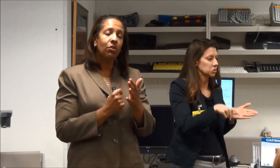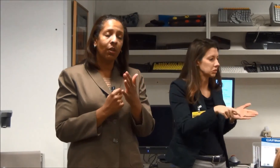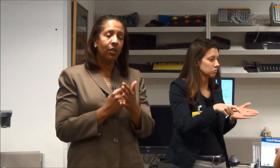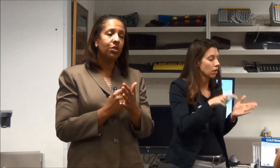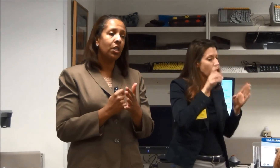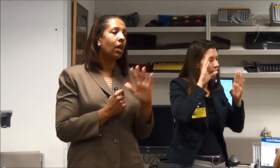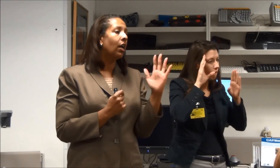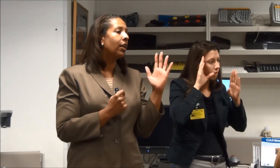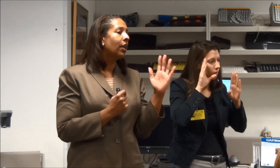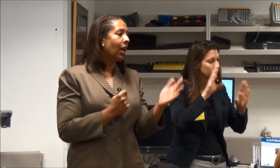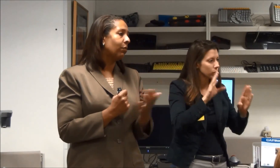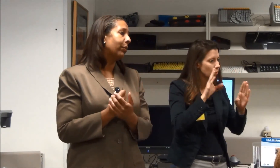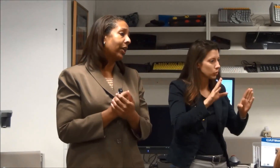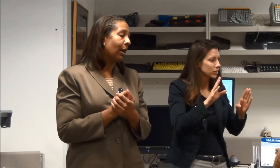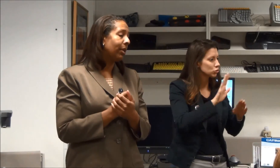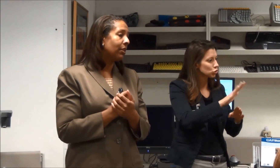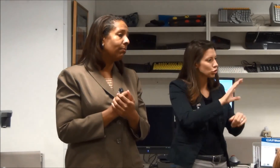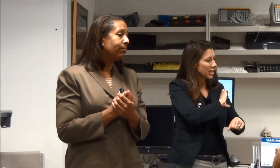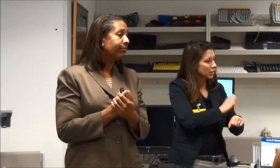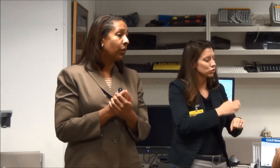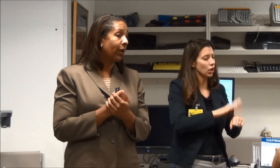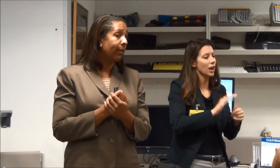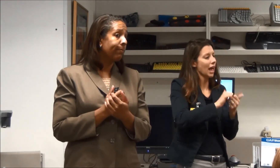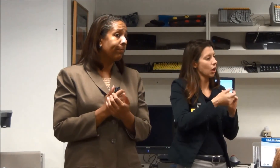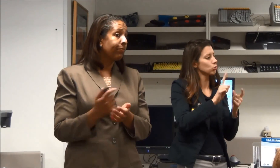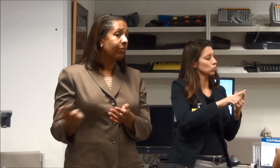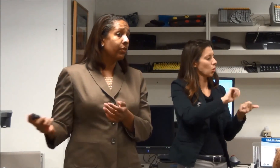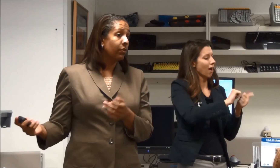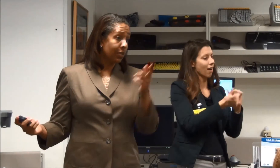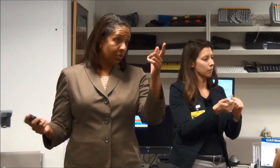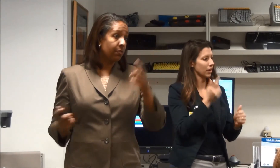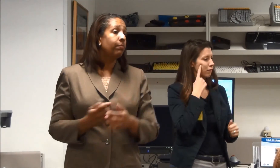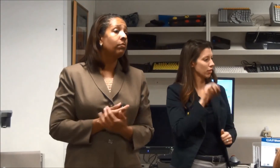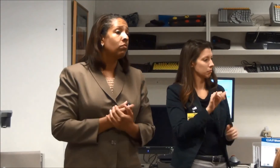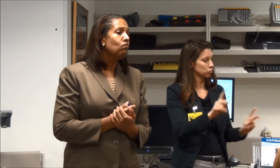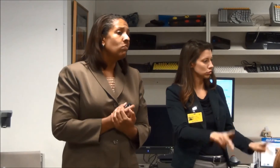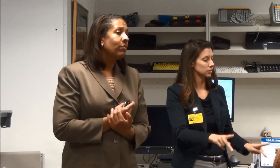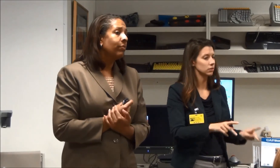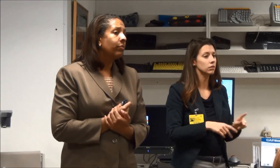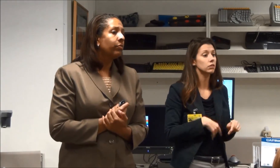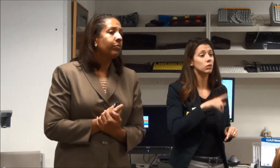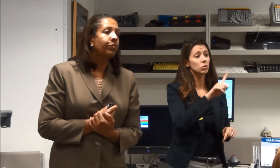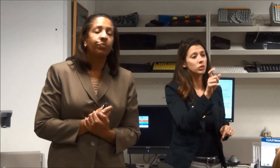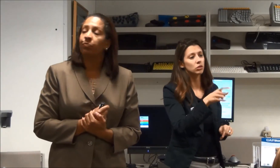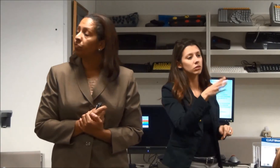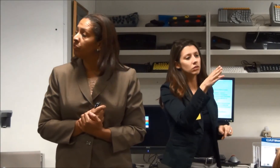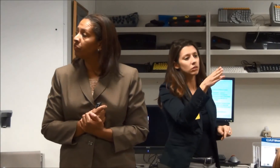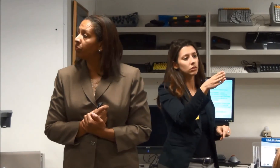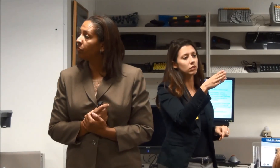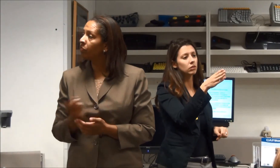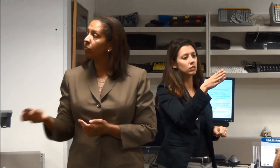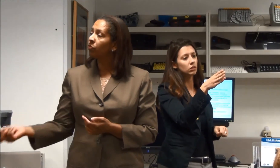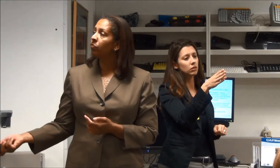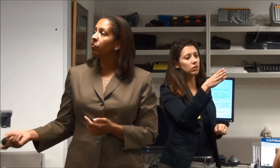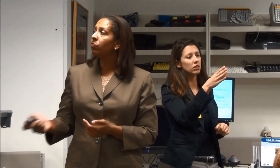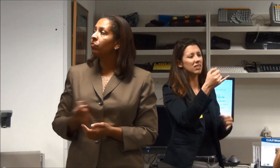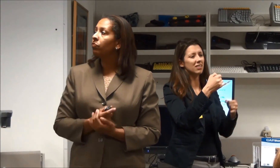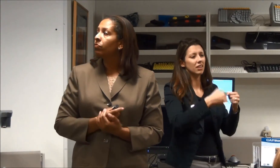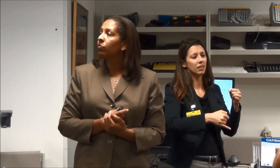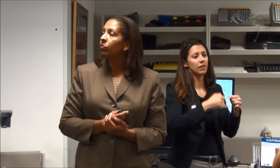Focus your energy on how do we accommodate them. Okay? Questions? Participant: Yeah, the last slide with record of disability.